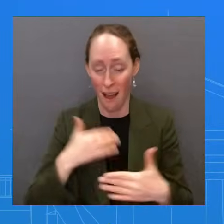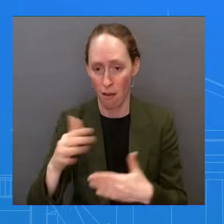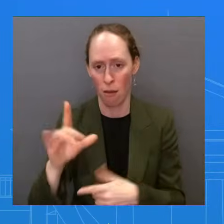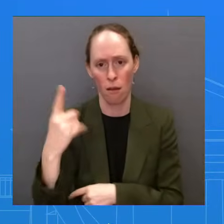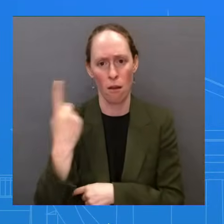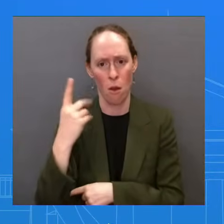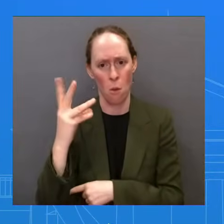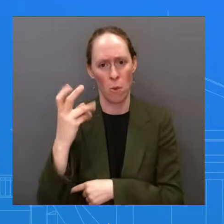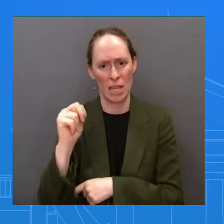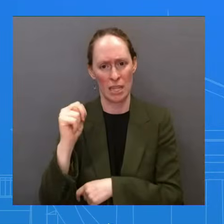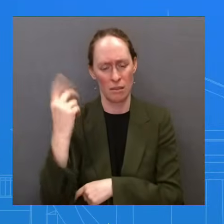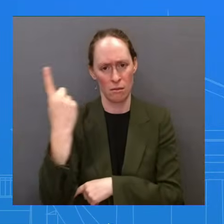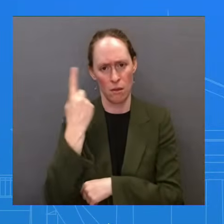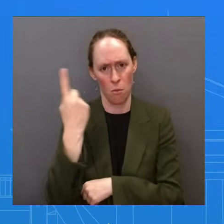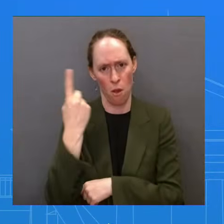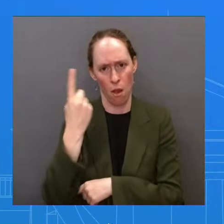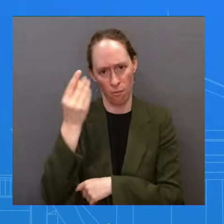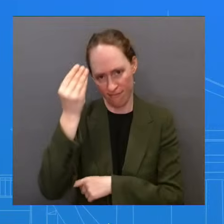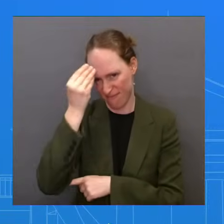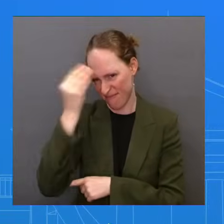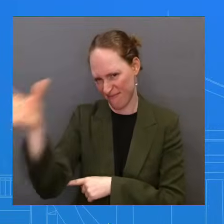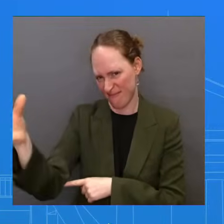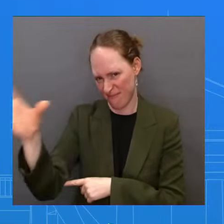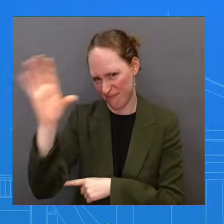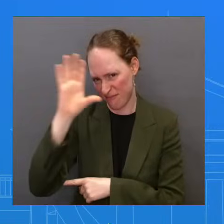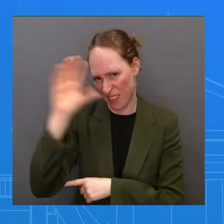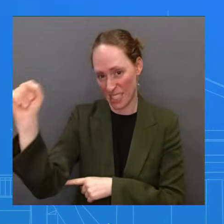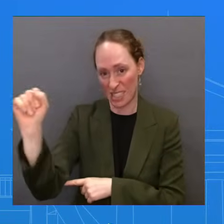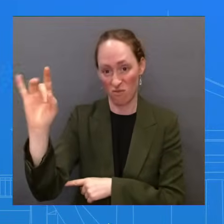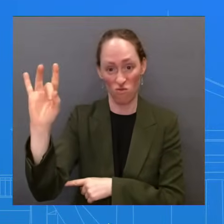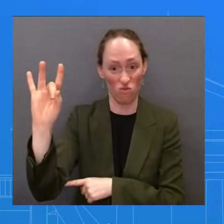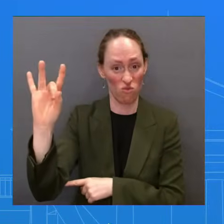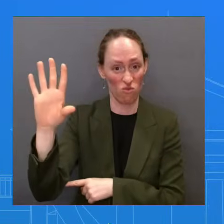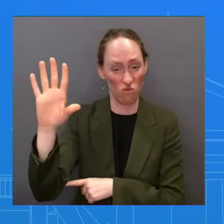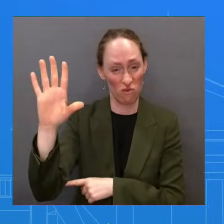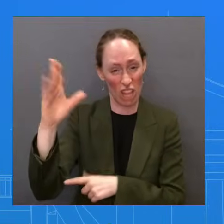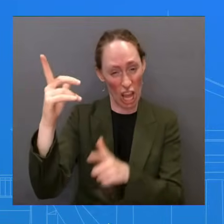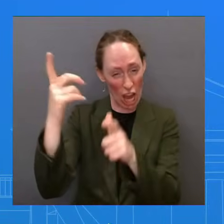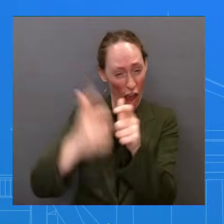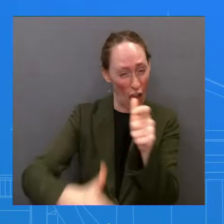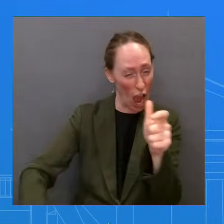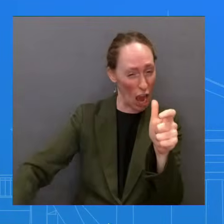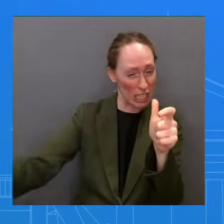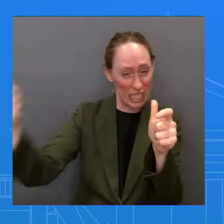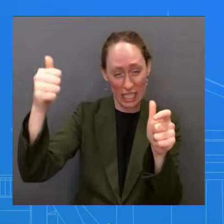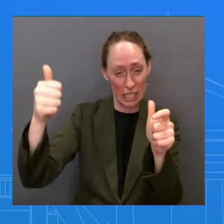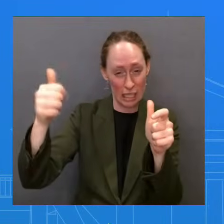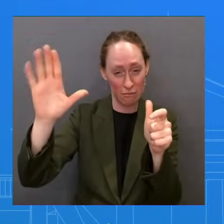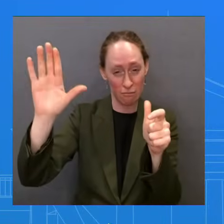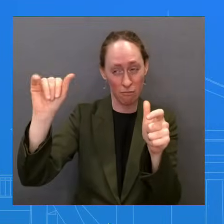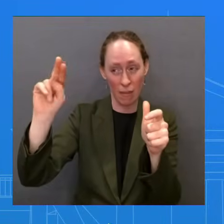and therefore become a little bit larger? You know, was that something that was, you know, apparent to him before he went to sleep?